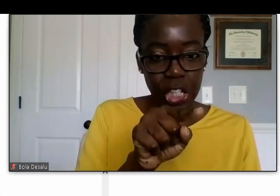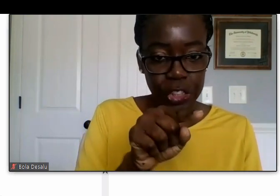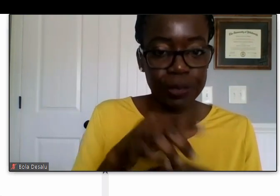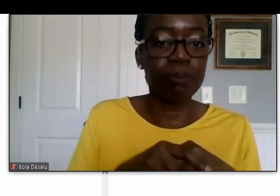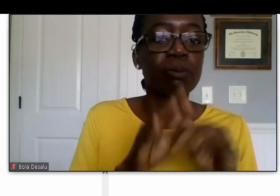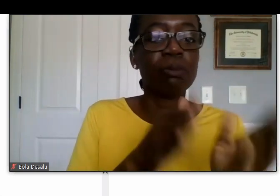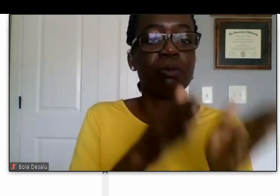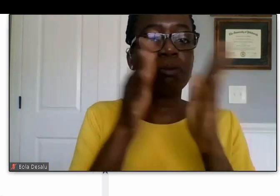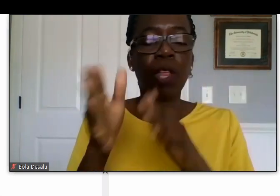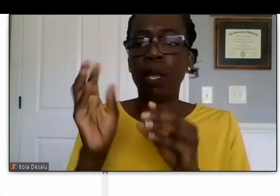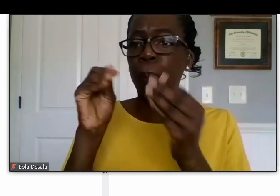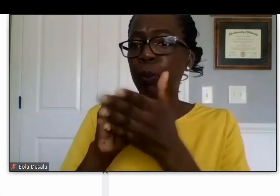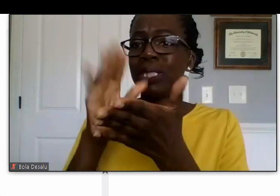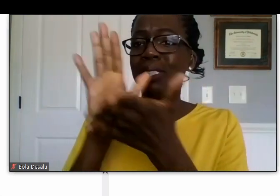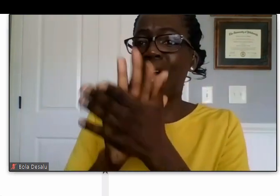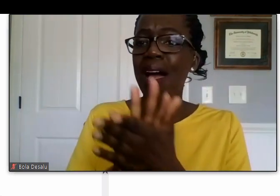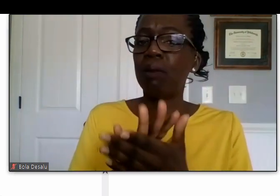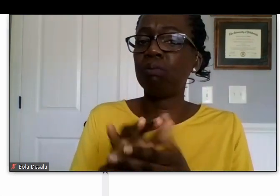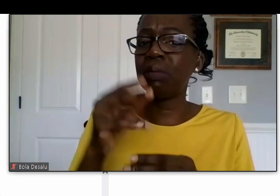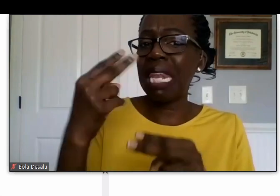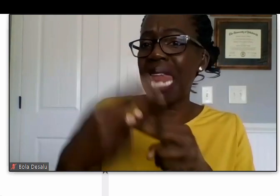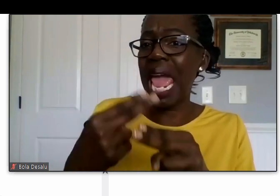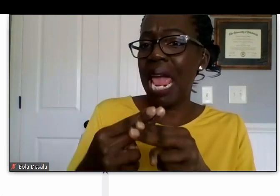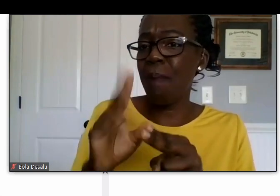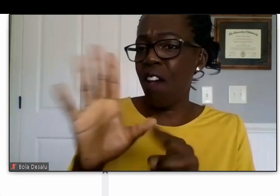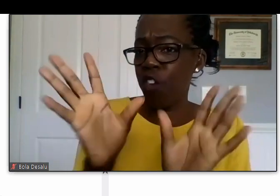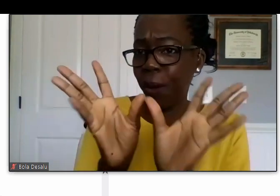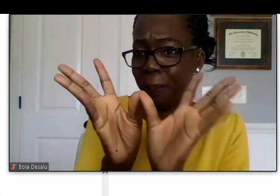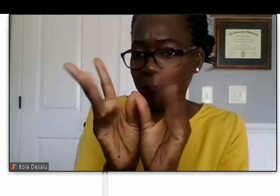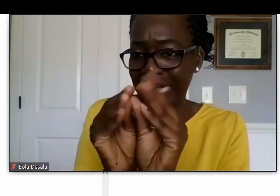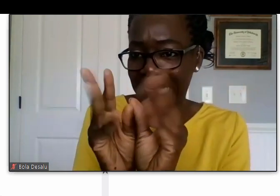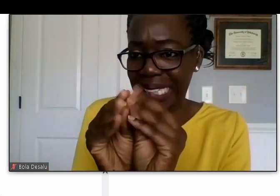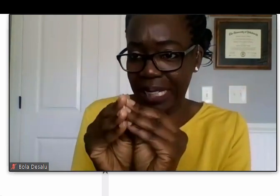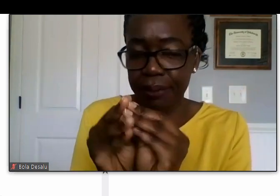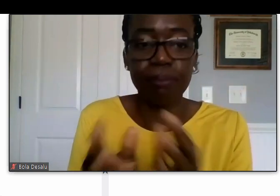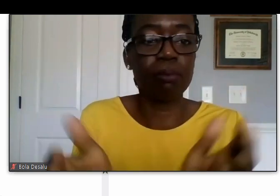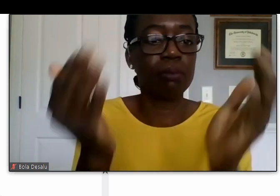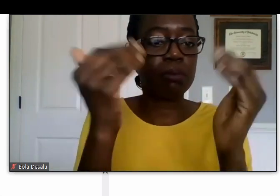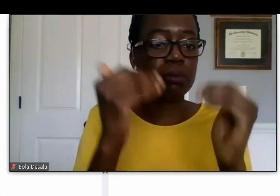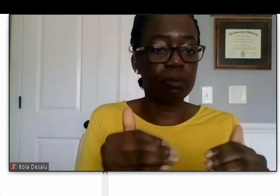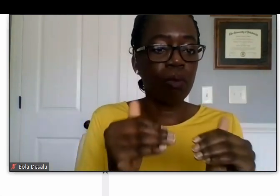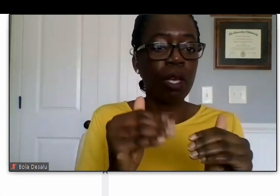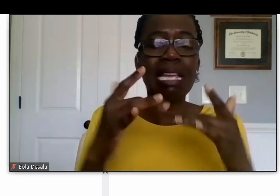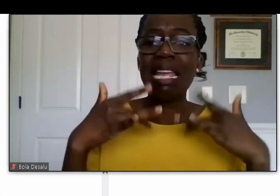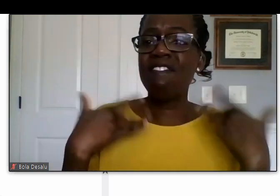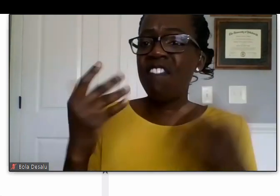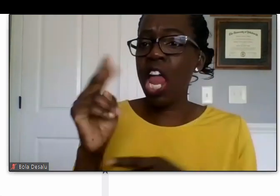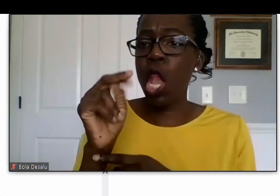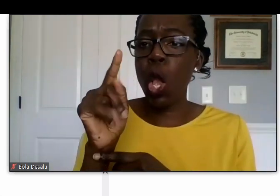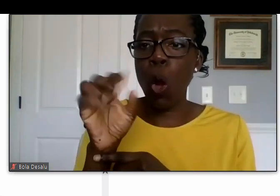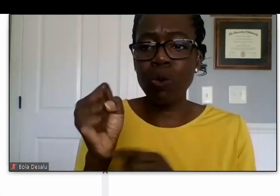If it's a webinar then you put the URL there. You put the name of the meeting,